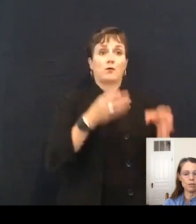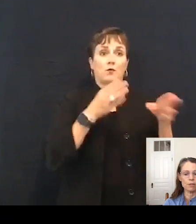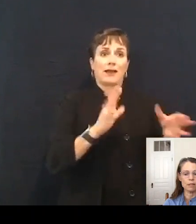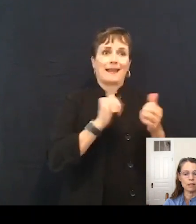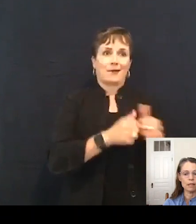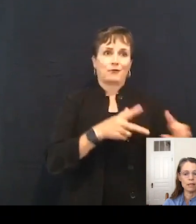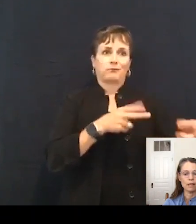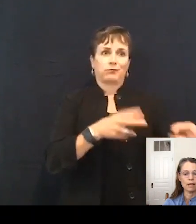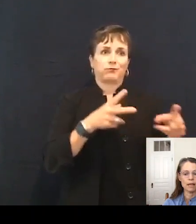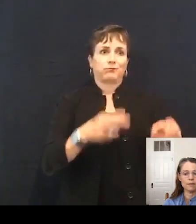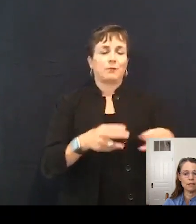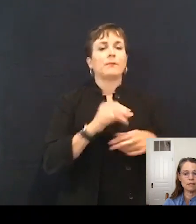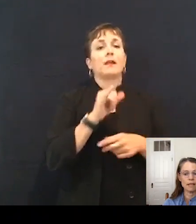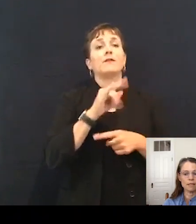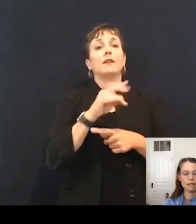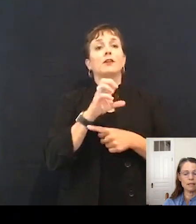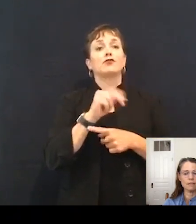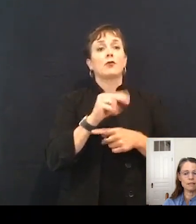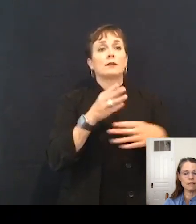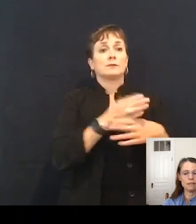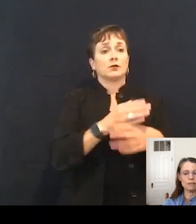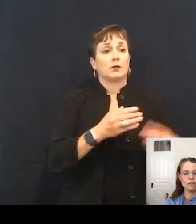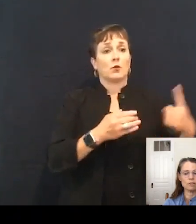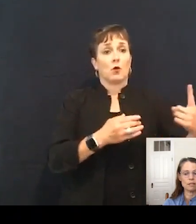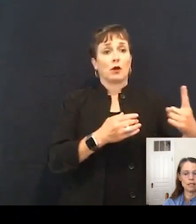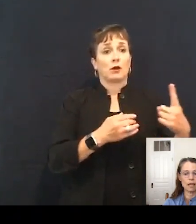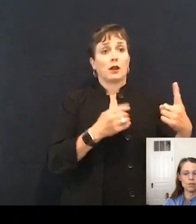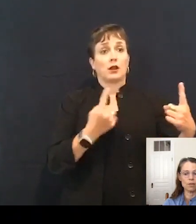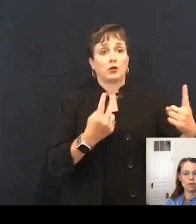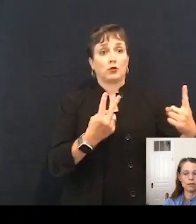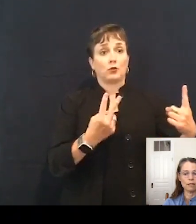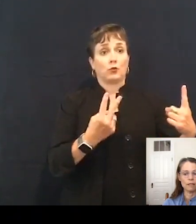and these exons stitched together.